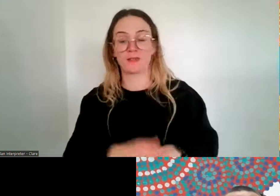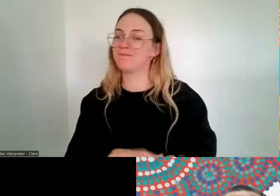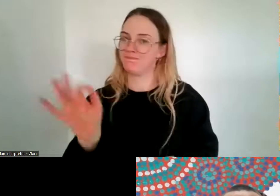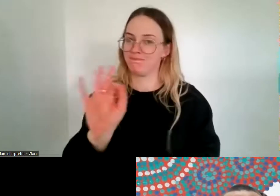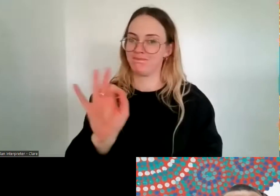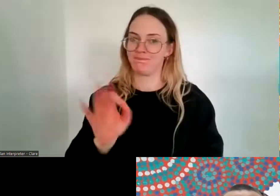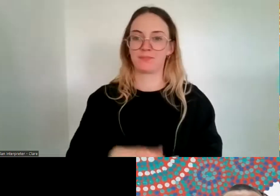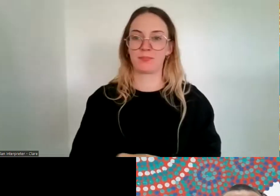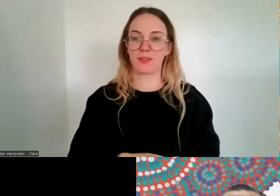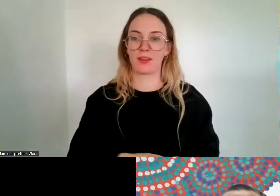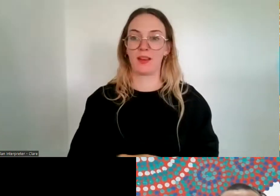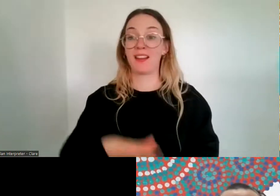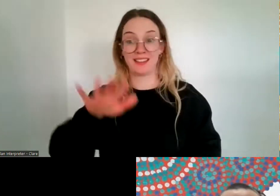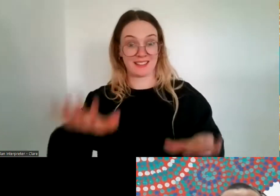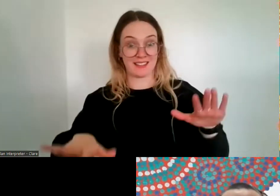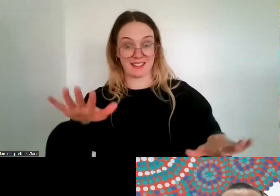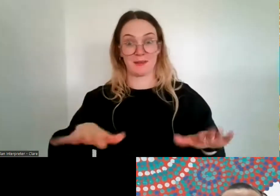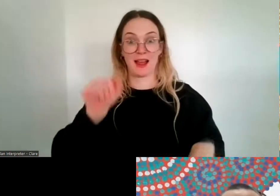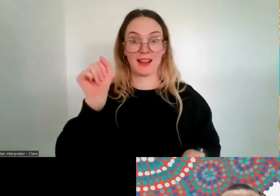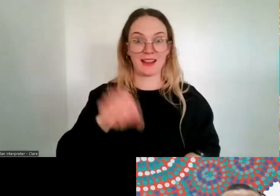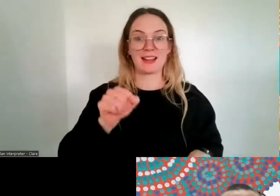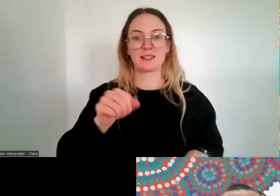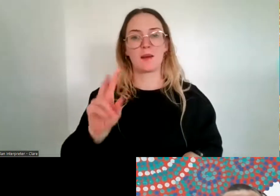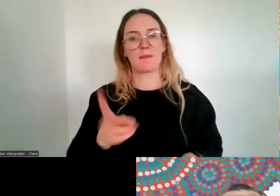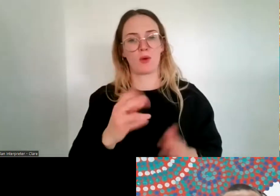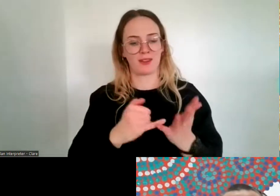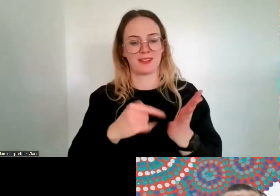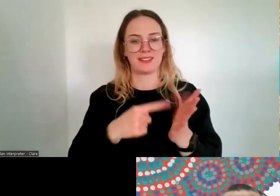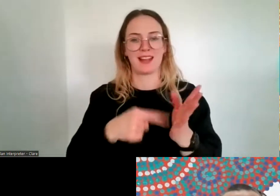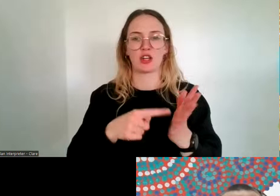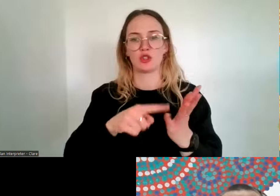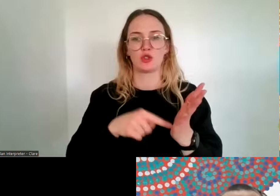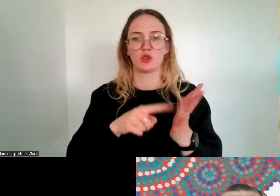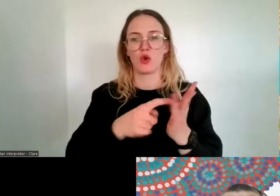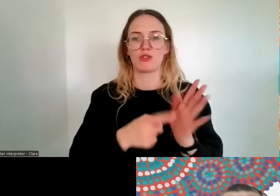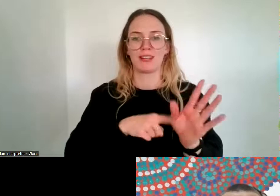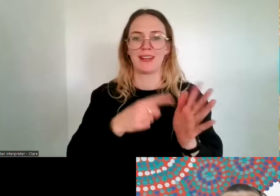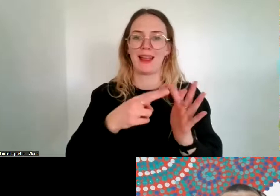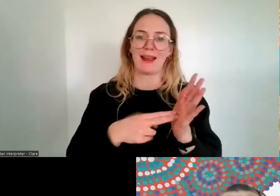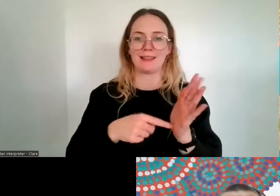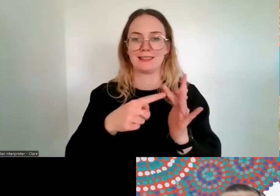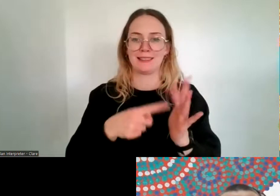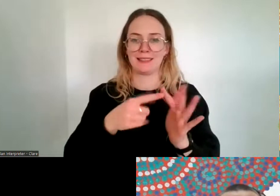that they're both statutory entities. They're performing a function on behalf of the State.